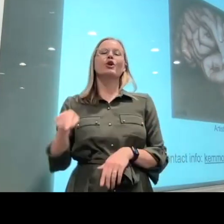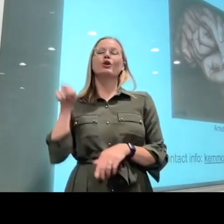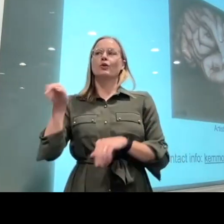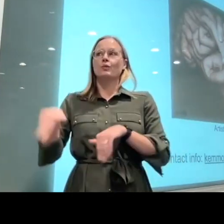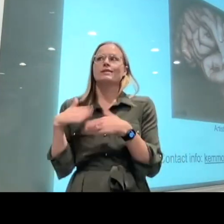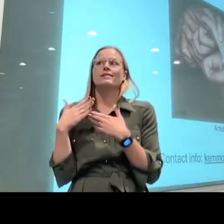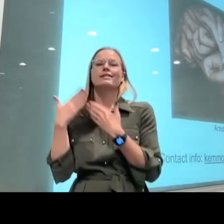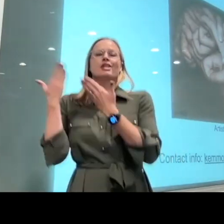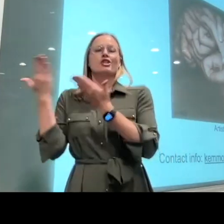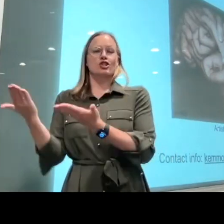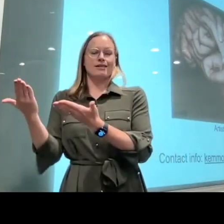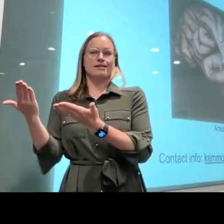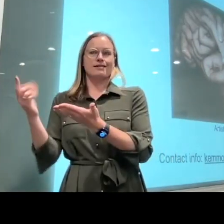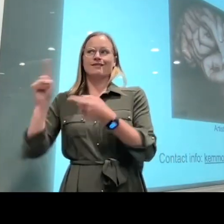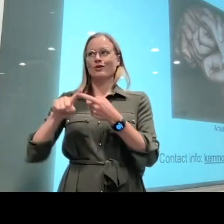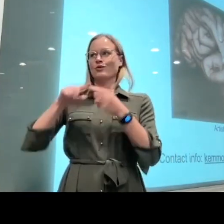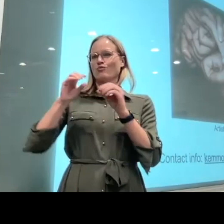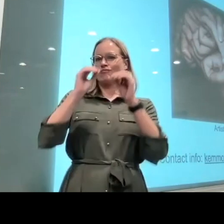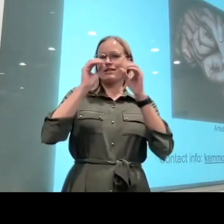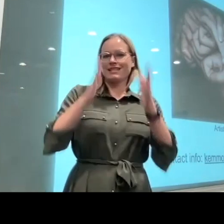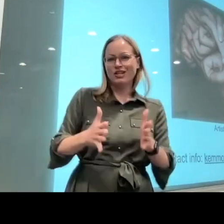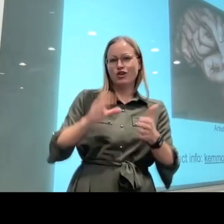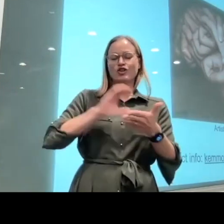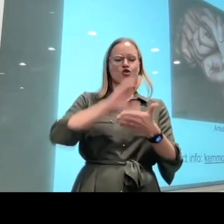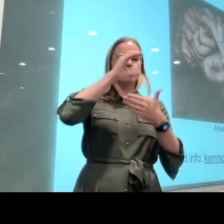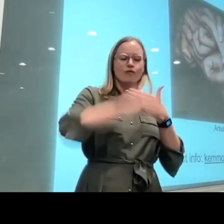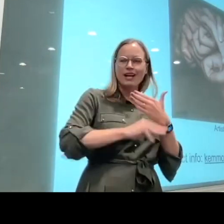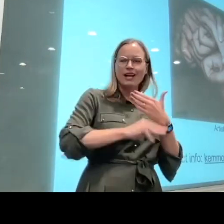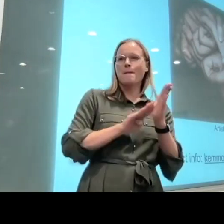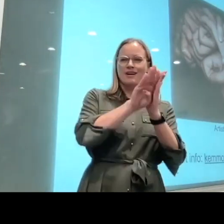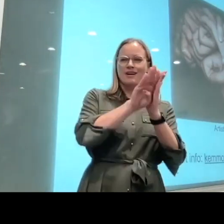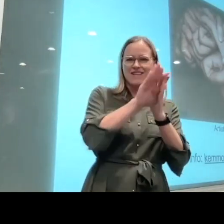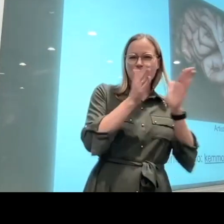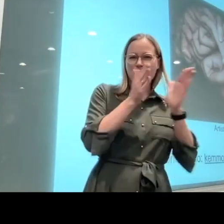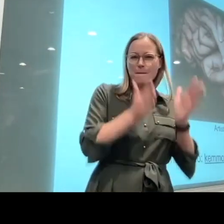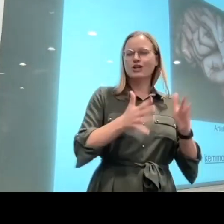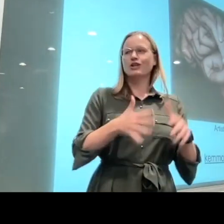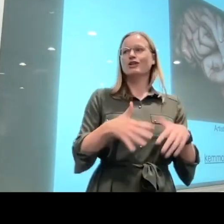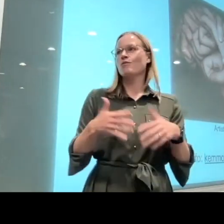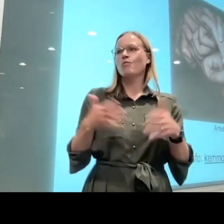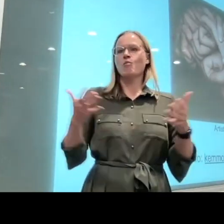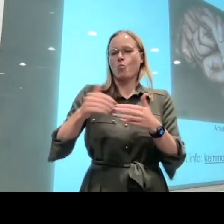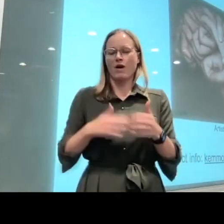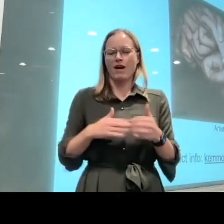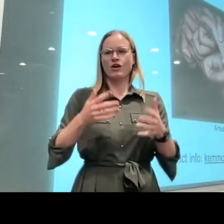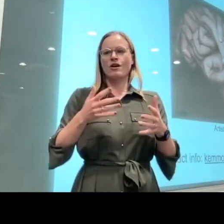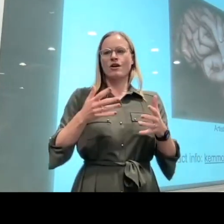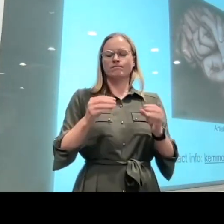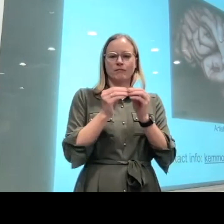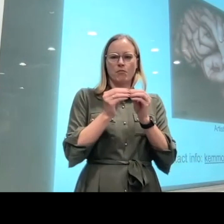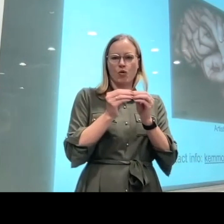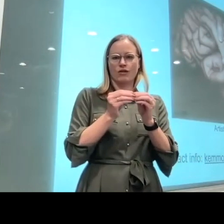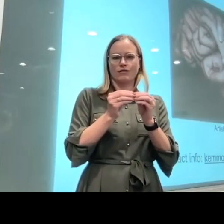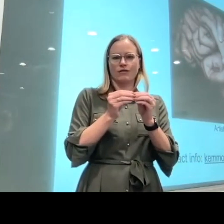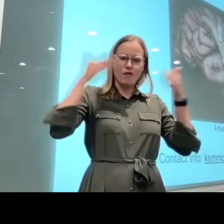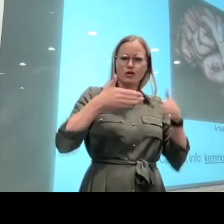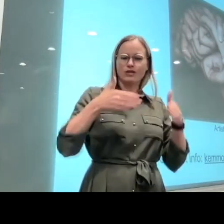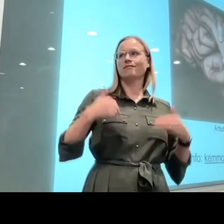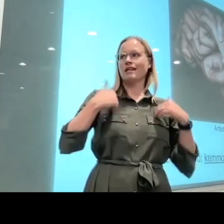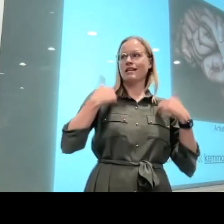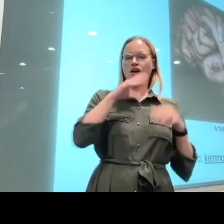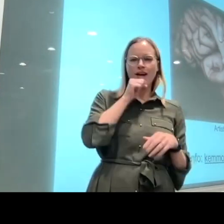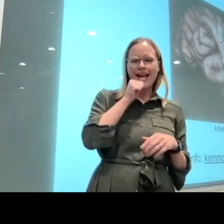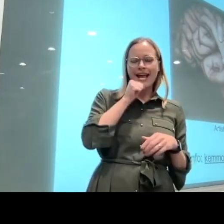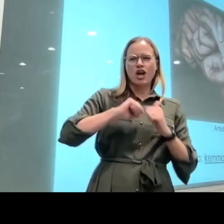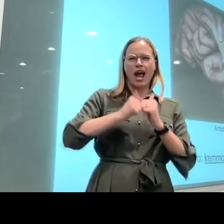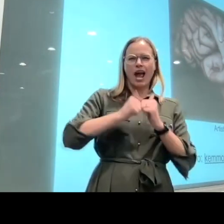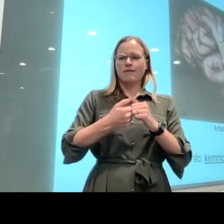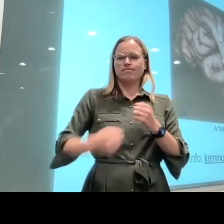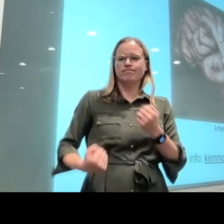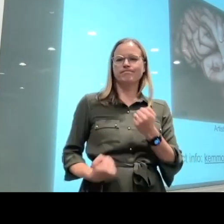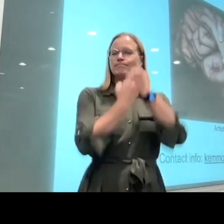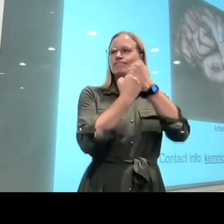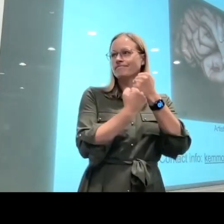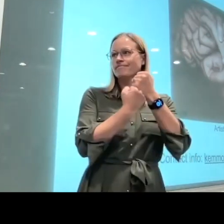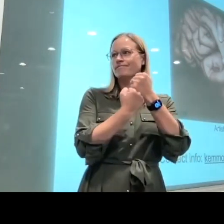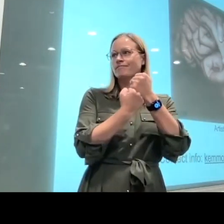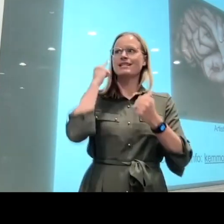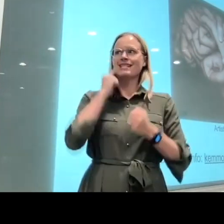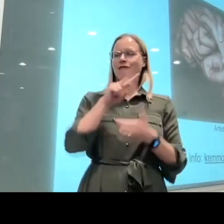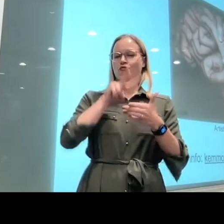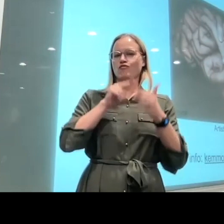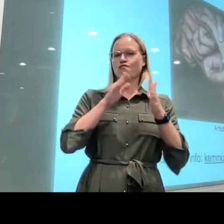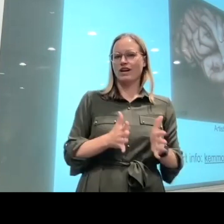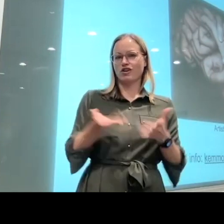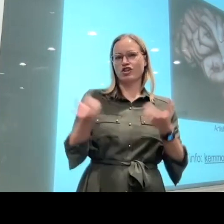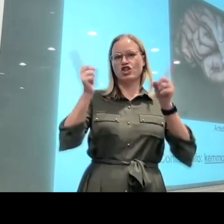in terms of what they should focus on with children at the underage, in terms of supporting them and becoming skilled readers and supporting their processing their money, not saying. I know your research focuses on adults that you have any ideas or suggestions.